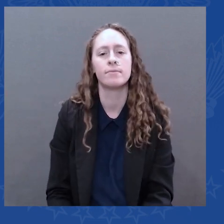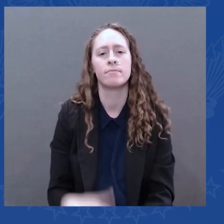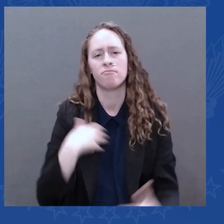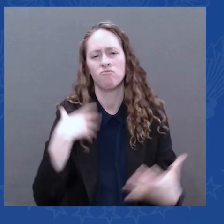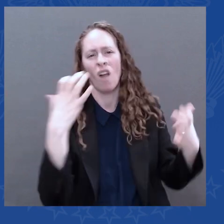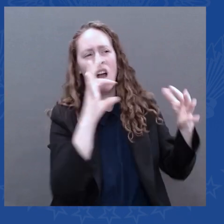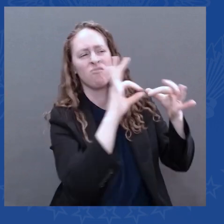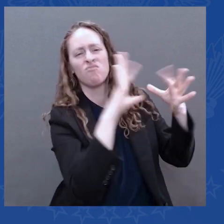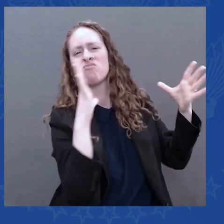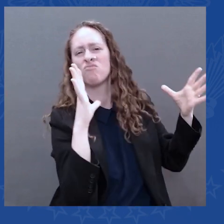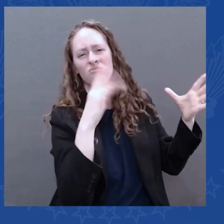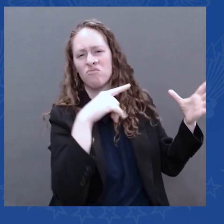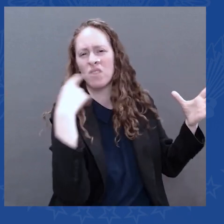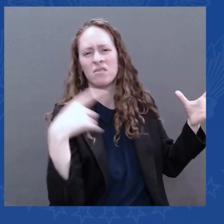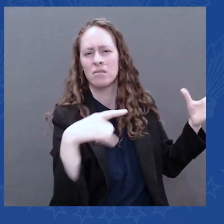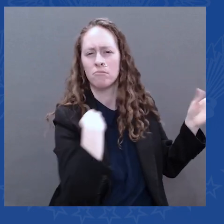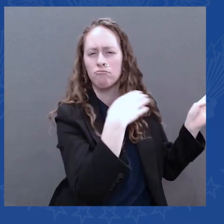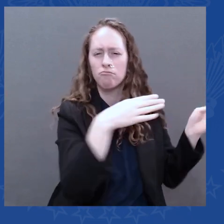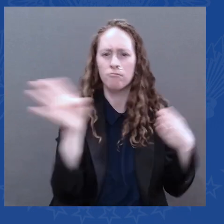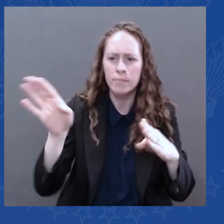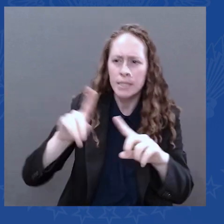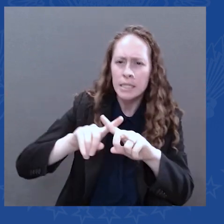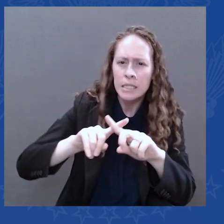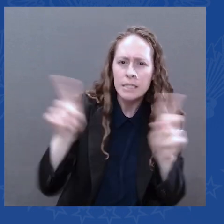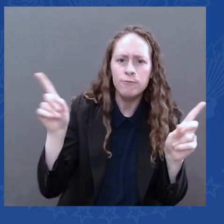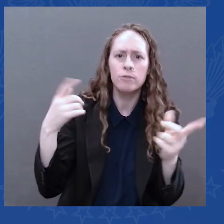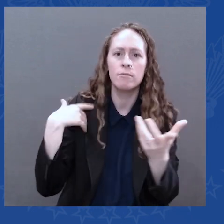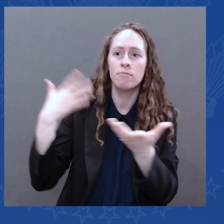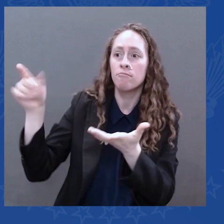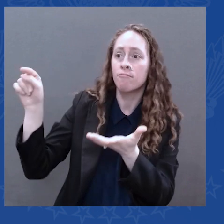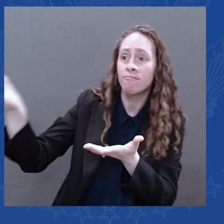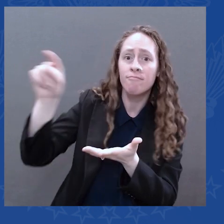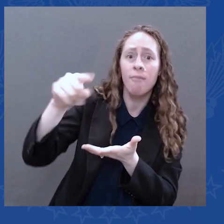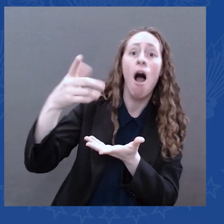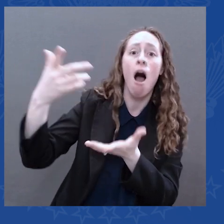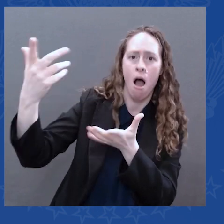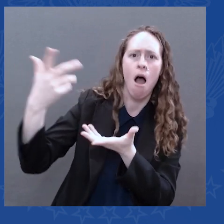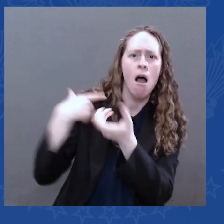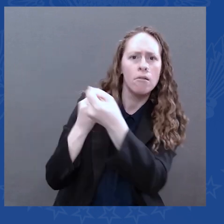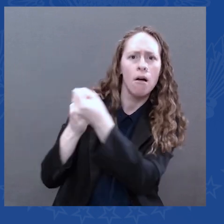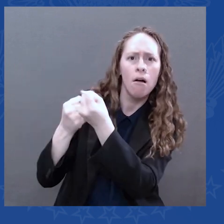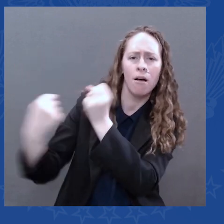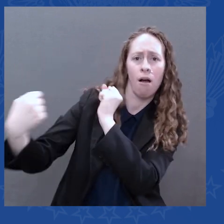and that are reliable. And therefore, the U.S. commitment